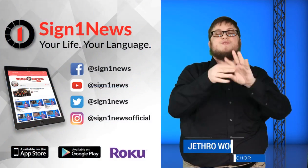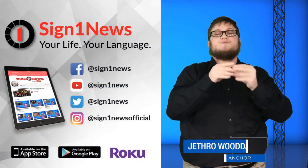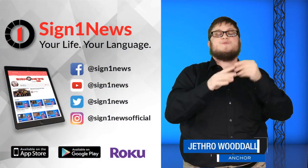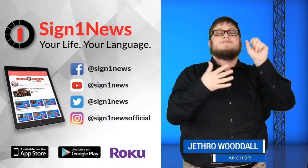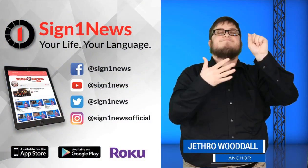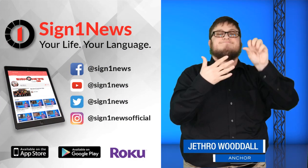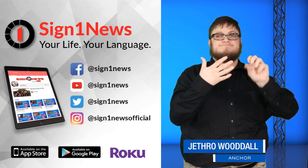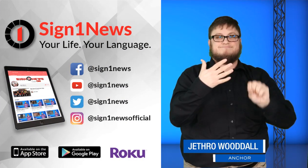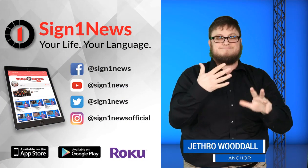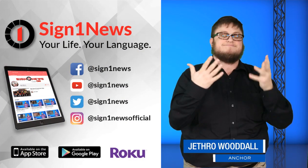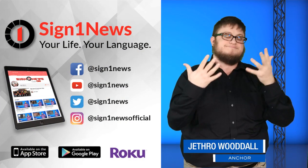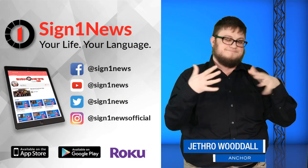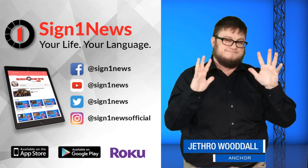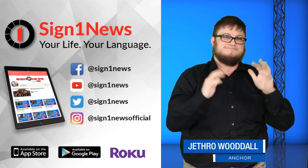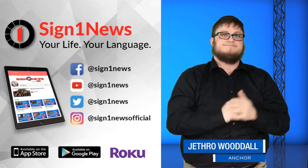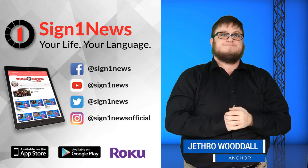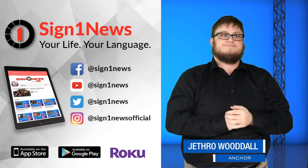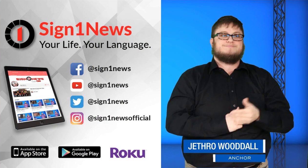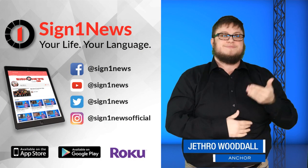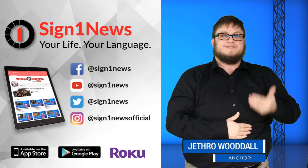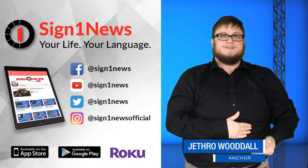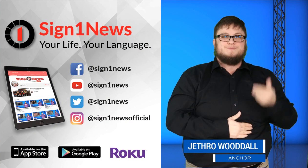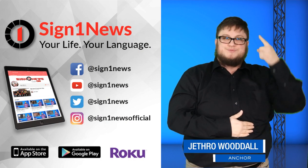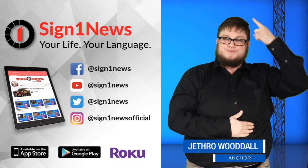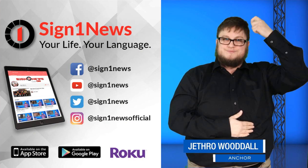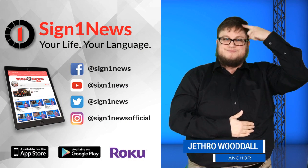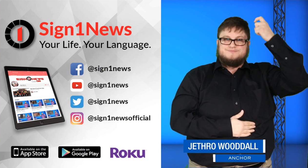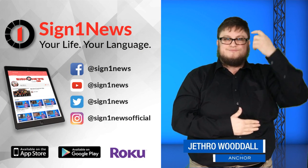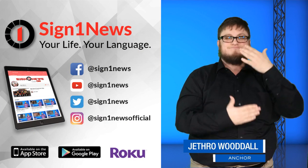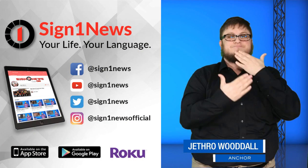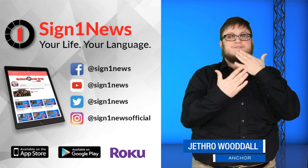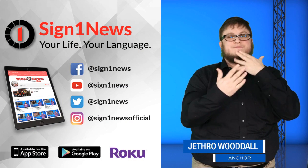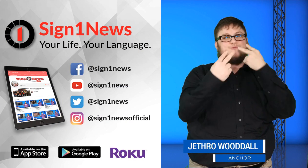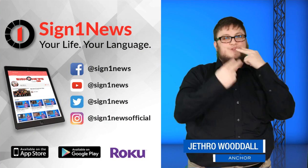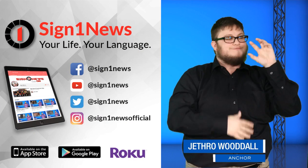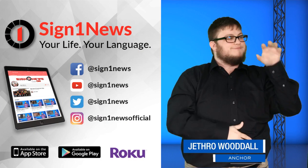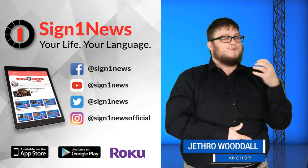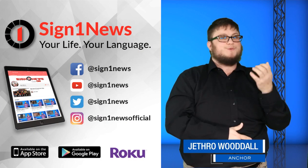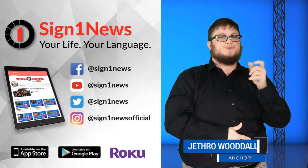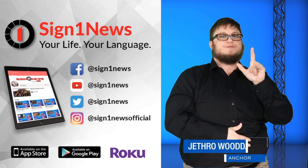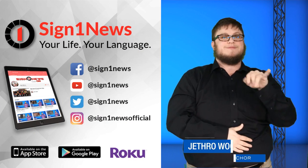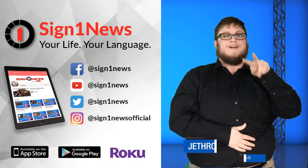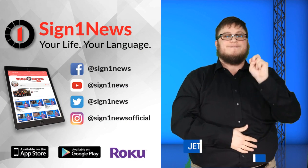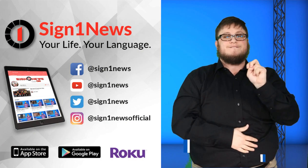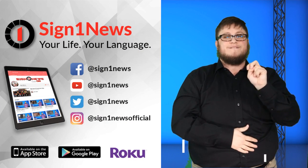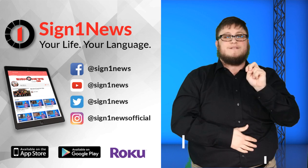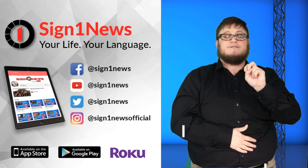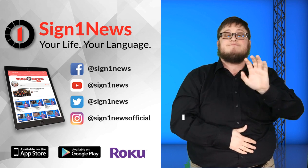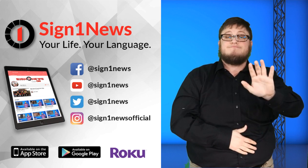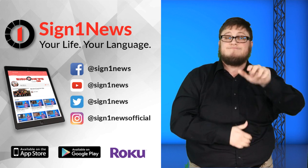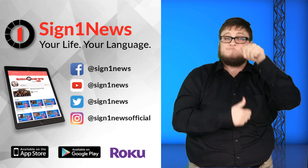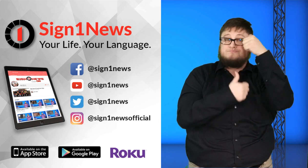And those are your top stories for today. I'm Jethro Wooddall. Thank you for watching Sign1News live.